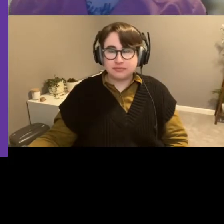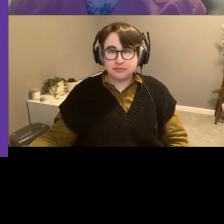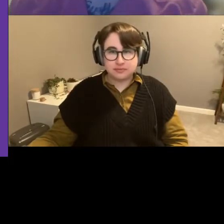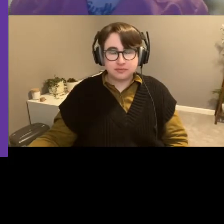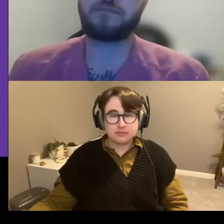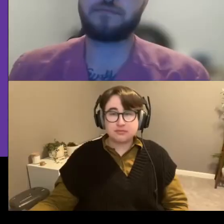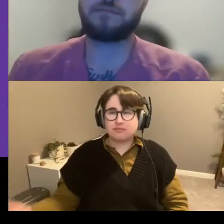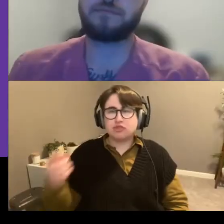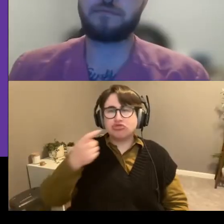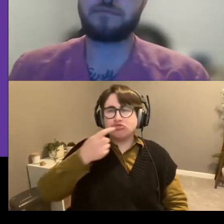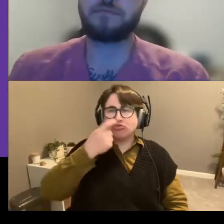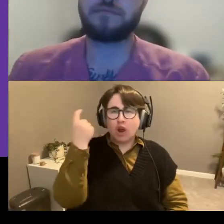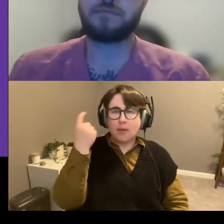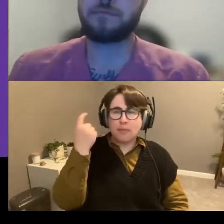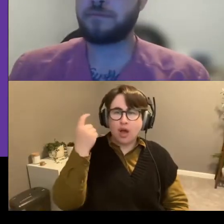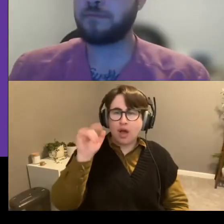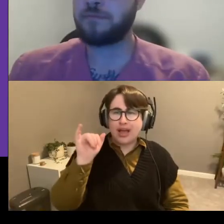look like for trans people?